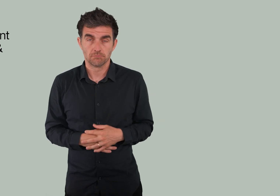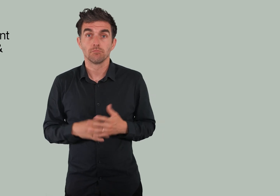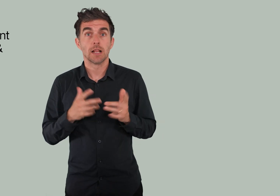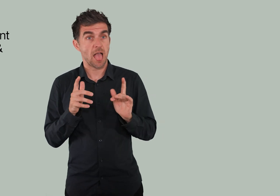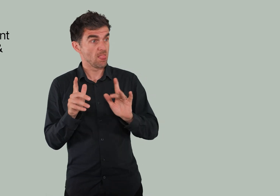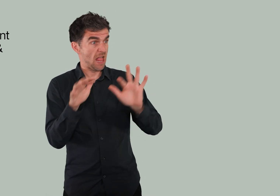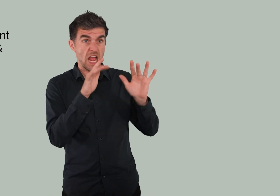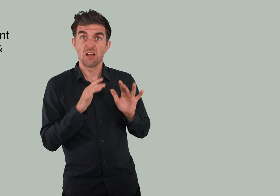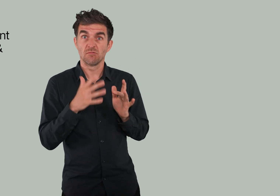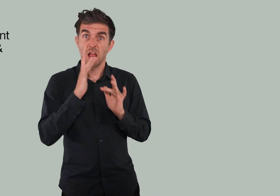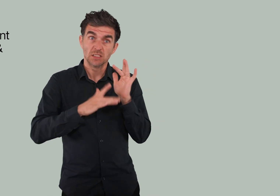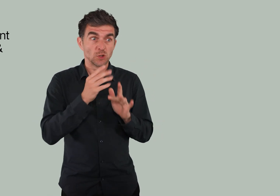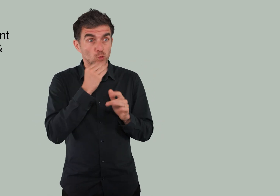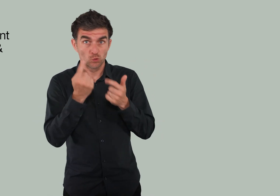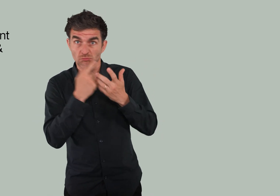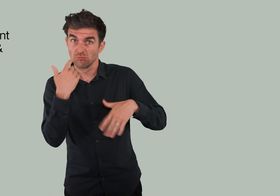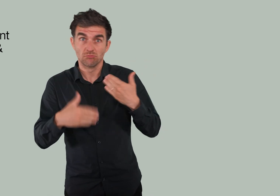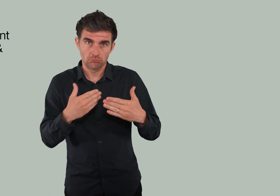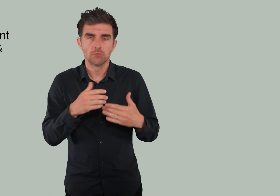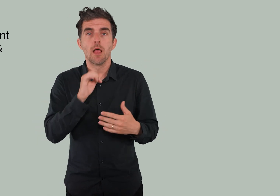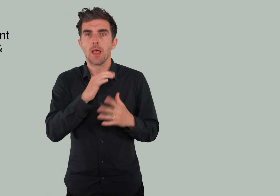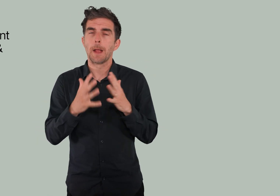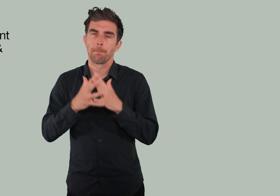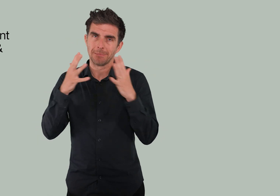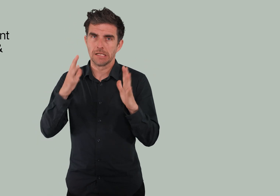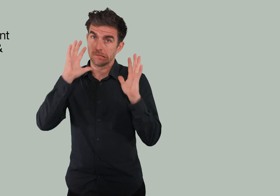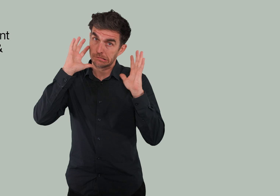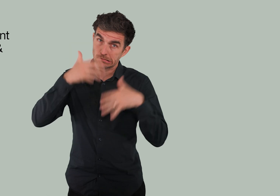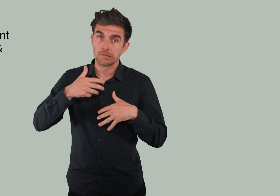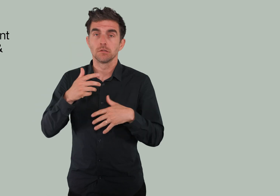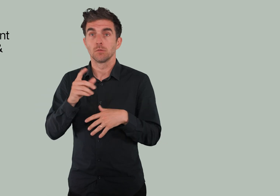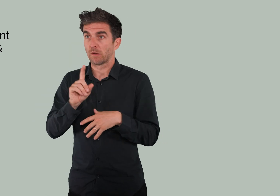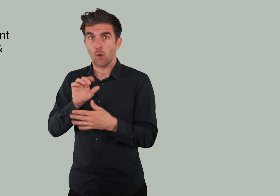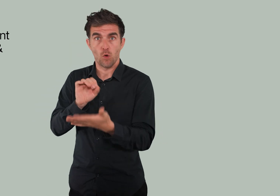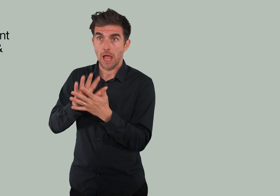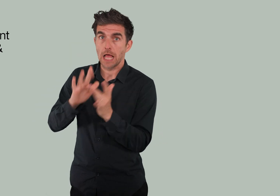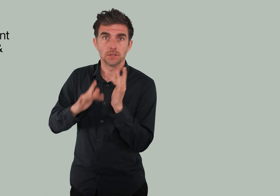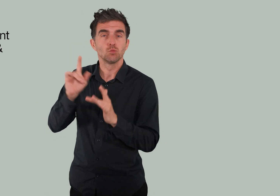Amongst existing internet users, their biggest concerns in using digital channels